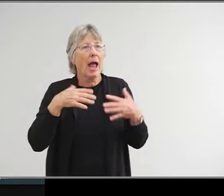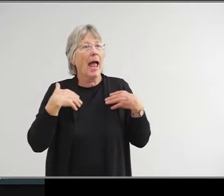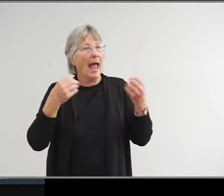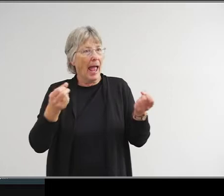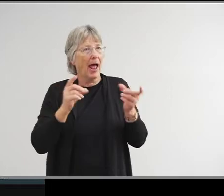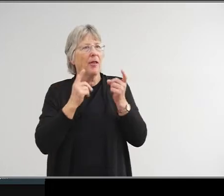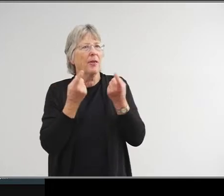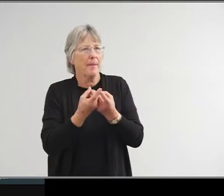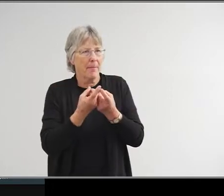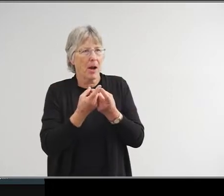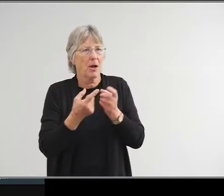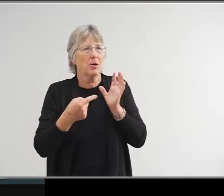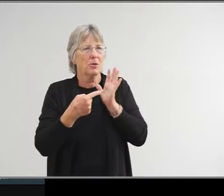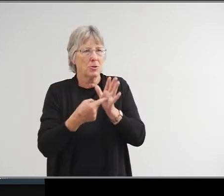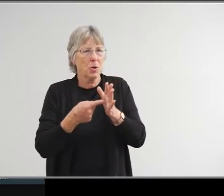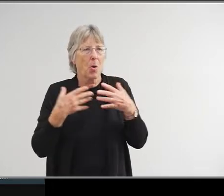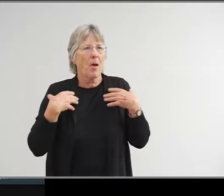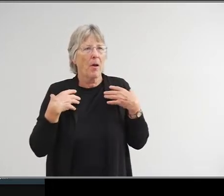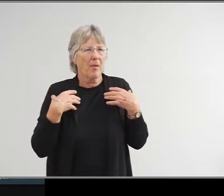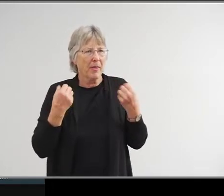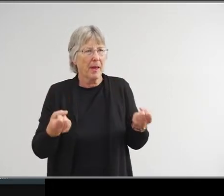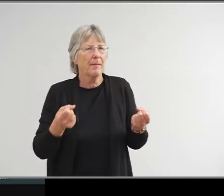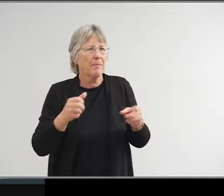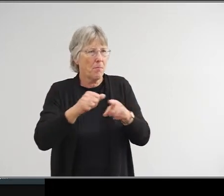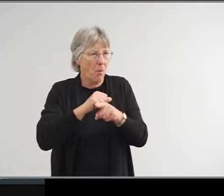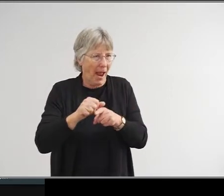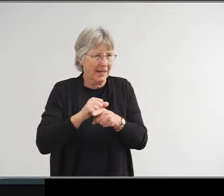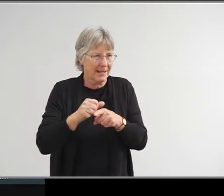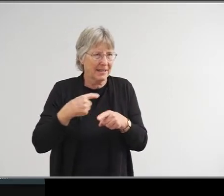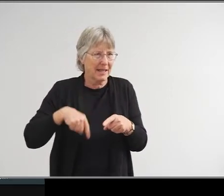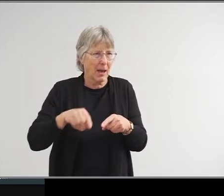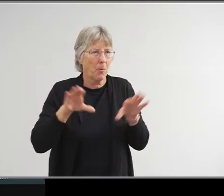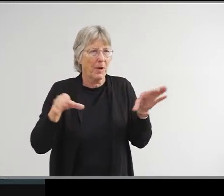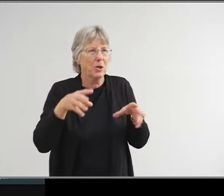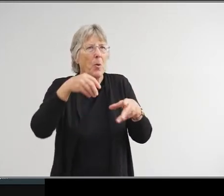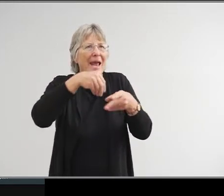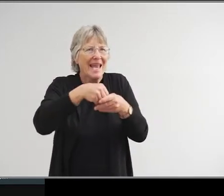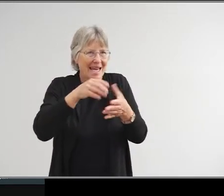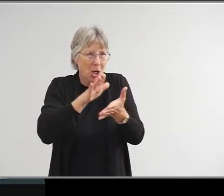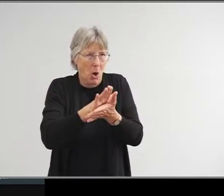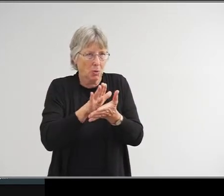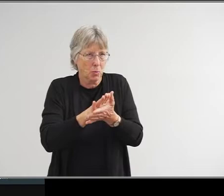that we employ in all of our schools to include Signal Hill, Avalon, and Lakewood.